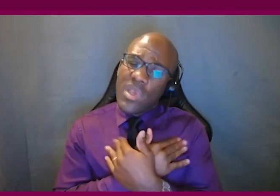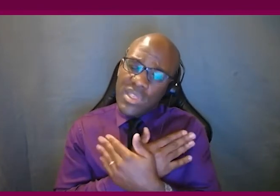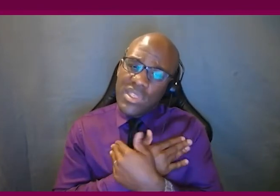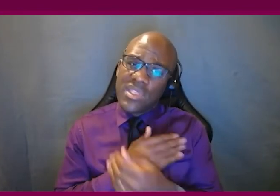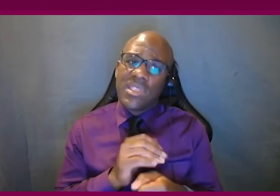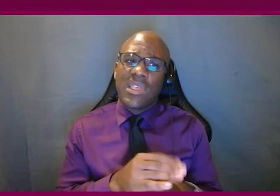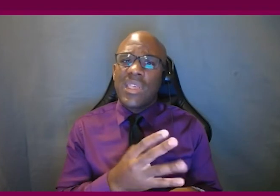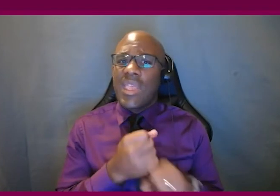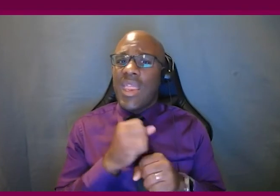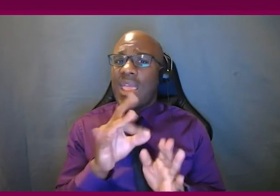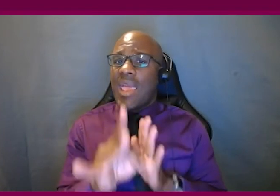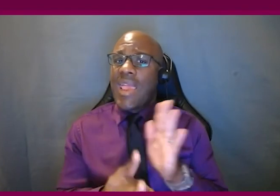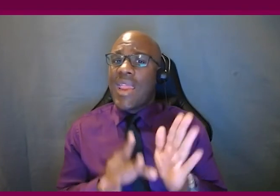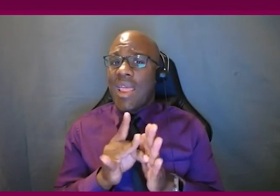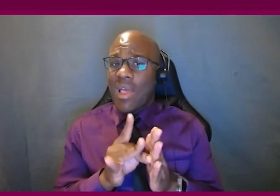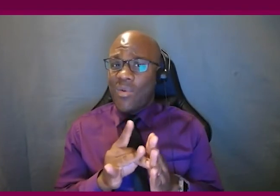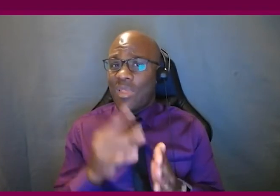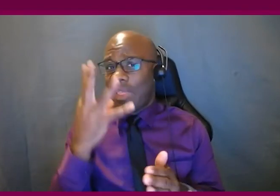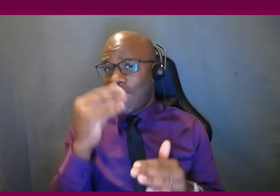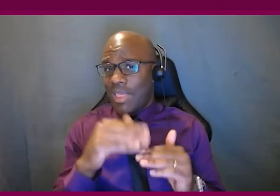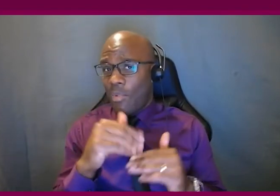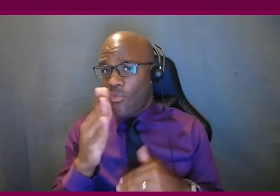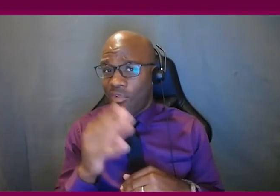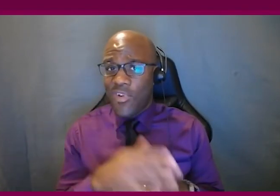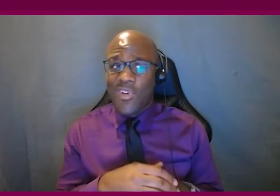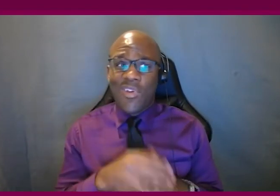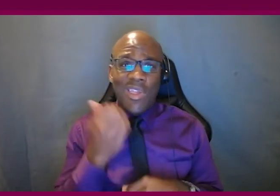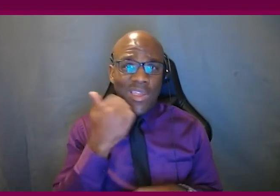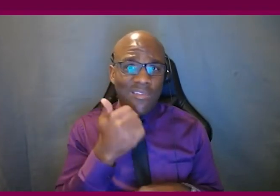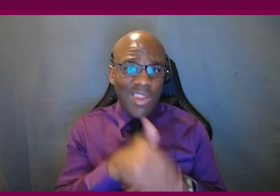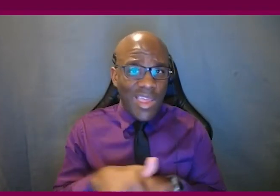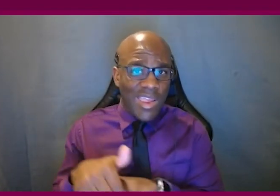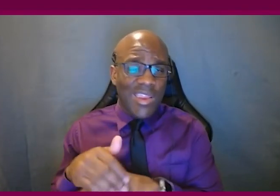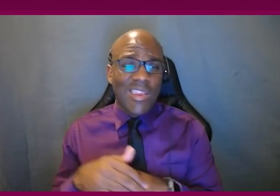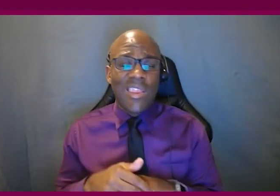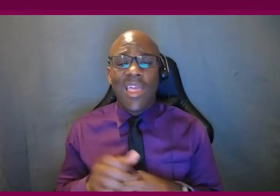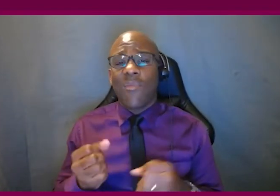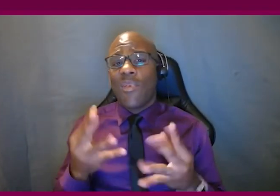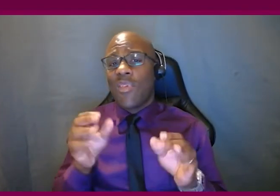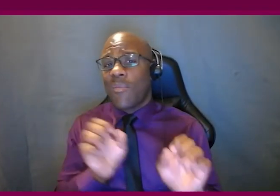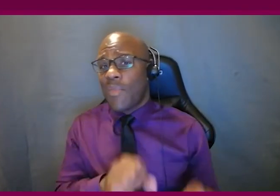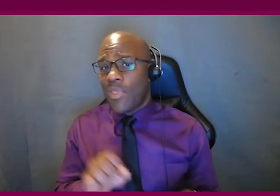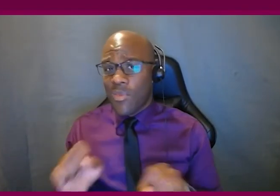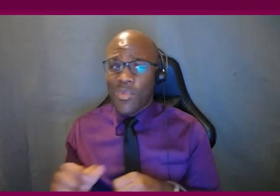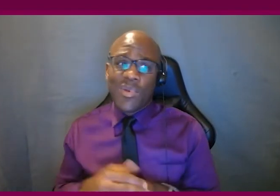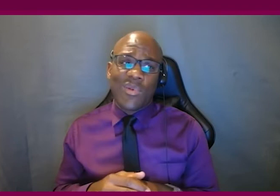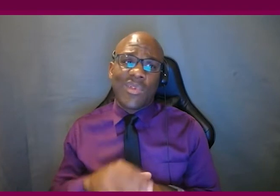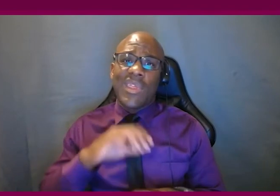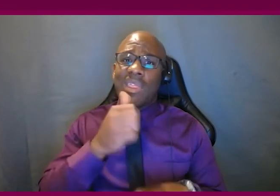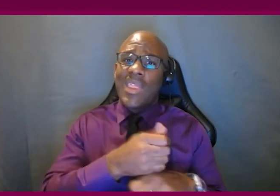to say no and preserving your energy as disabled people, especially if you're making work and